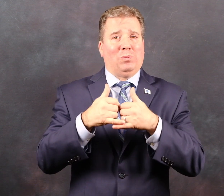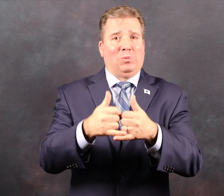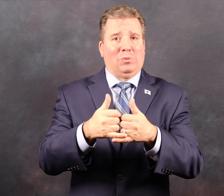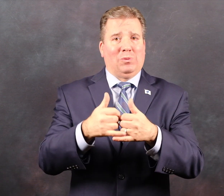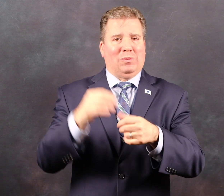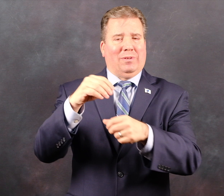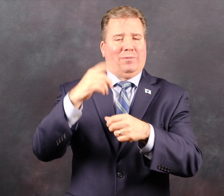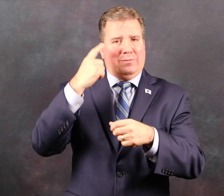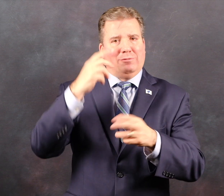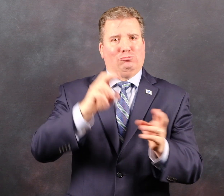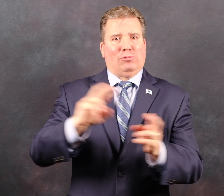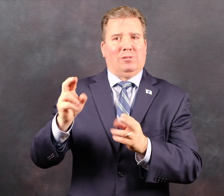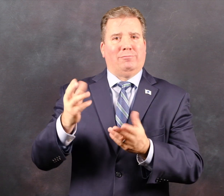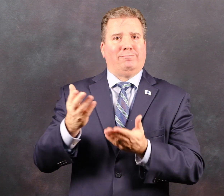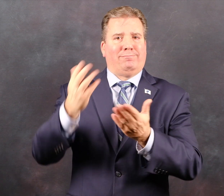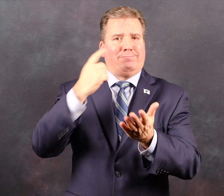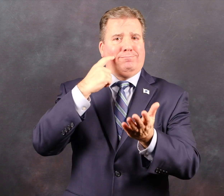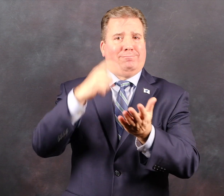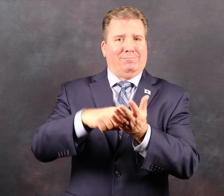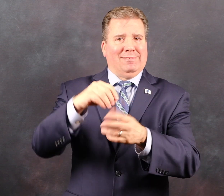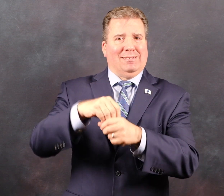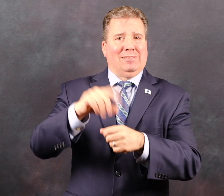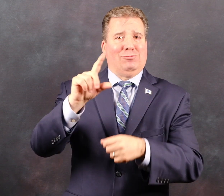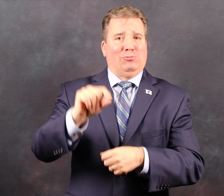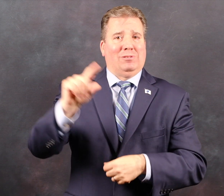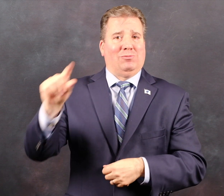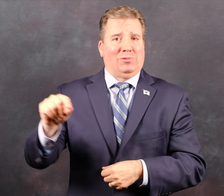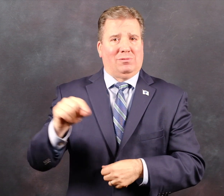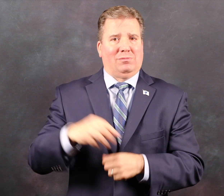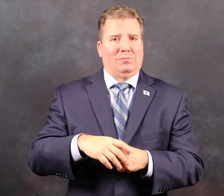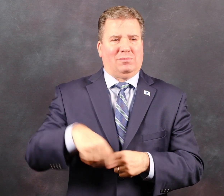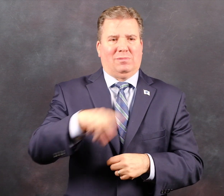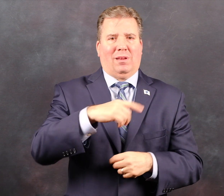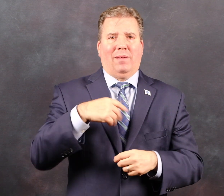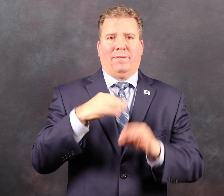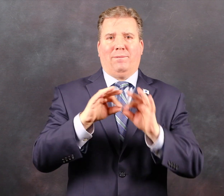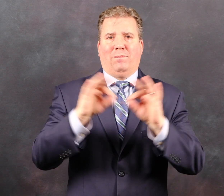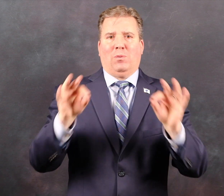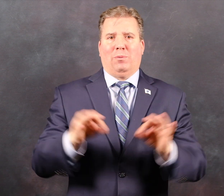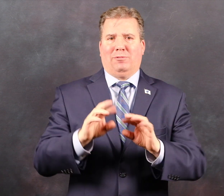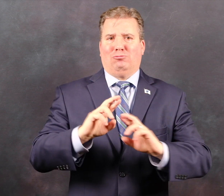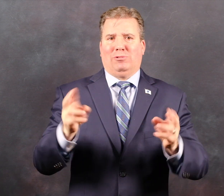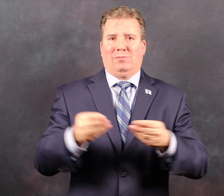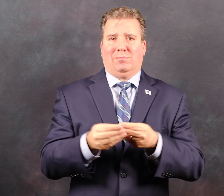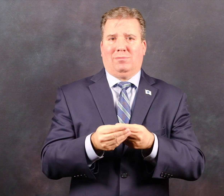This week, the form to nominate individuals for various awards in 2020 will be available